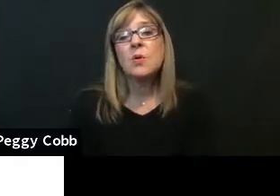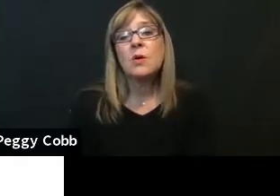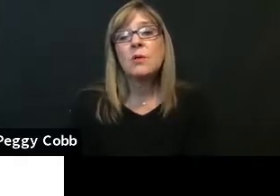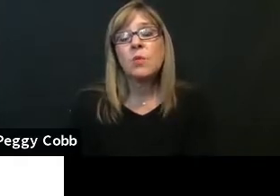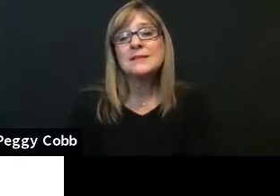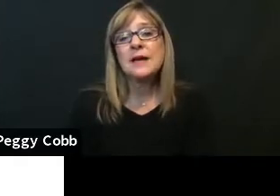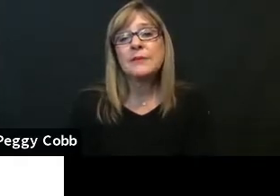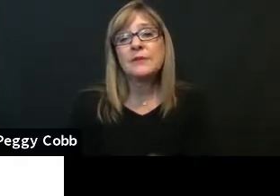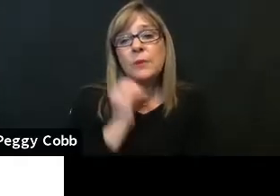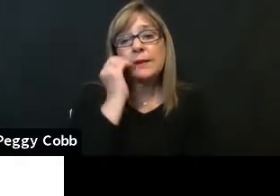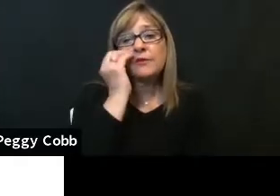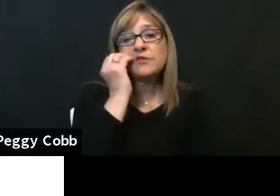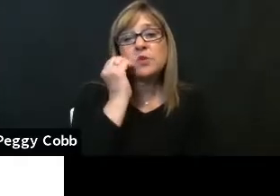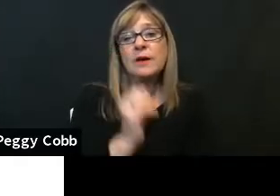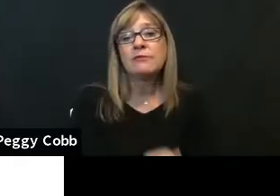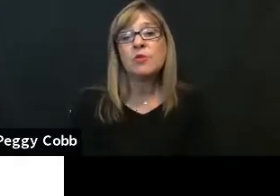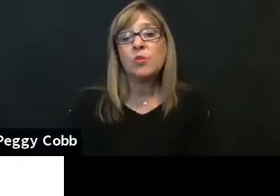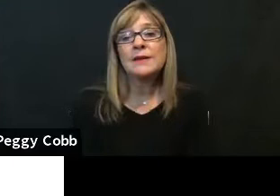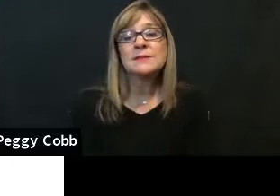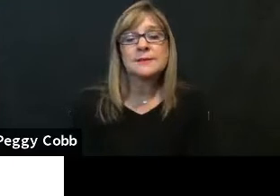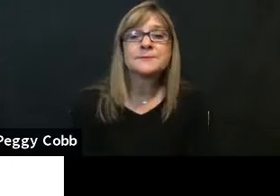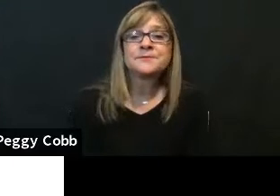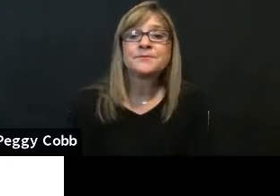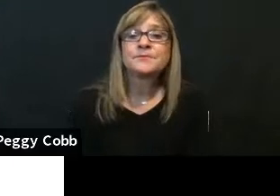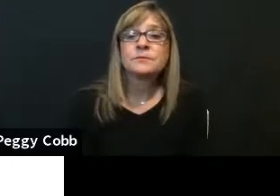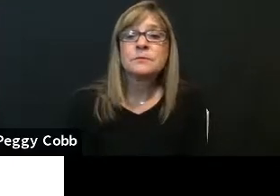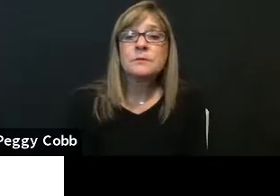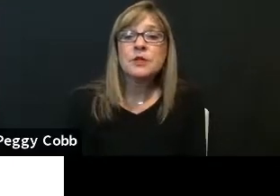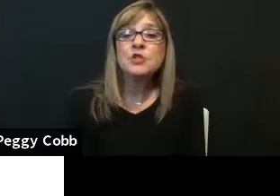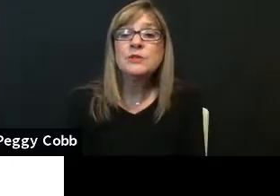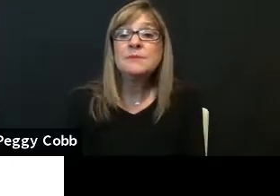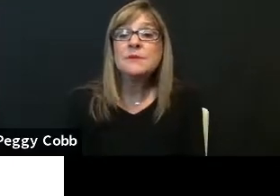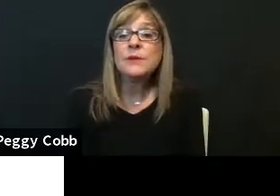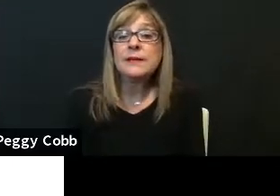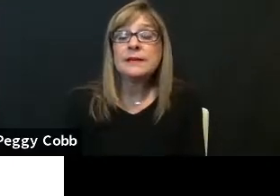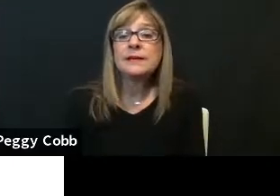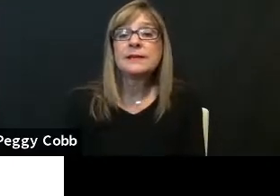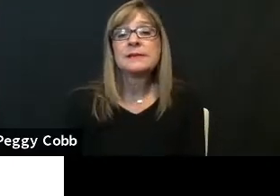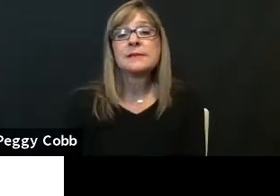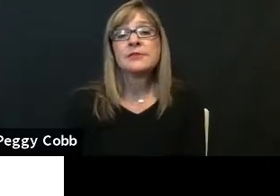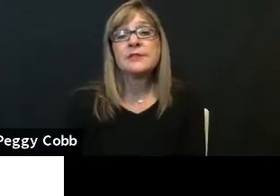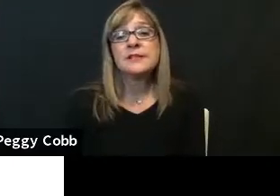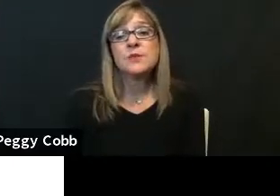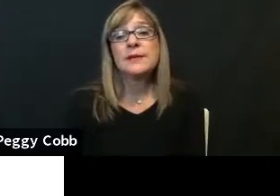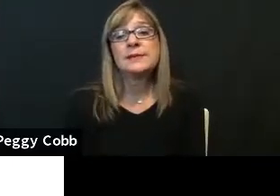or one time every week for 12 weeks. Two times a week for six weeks